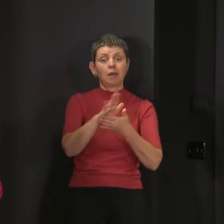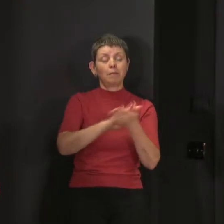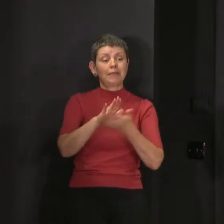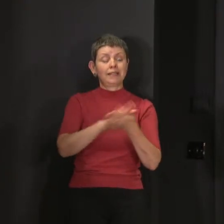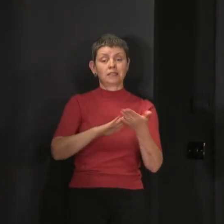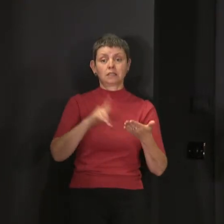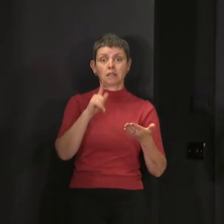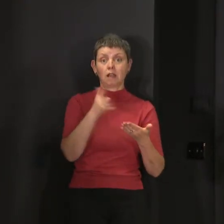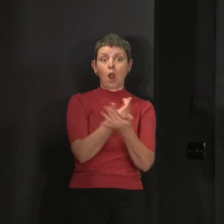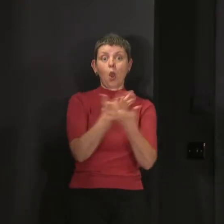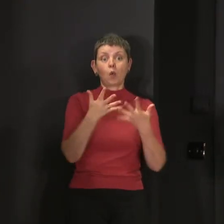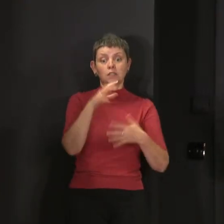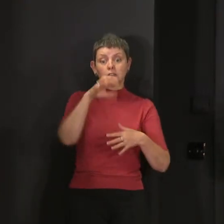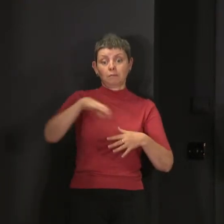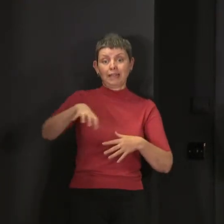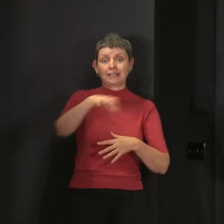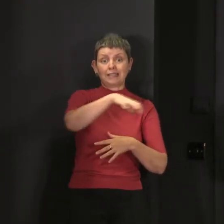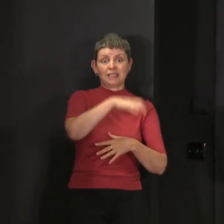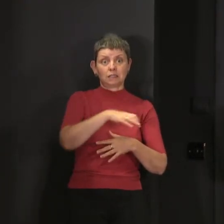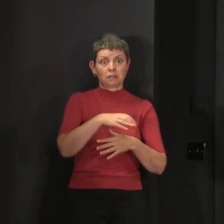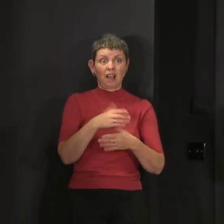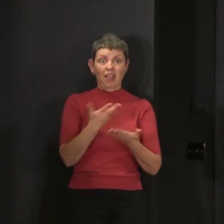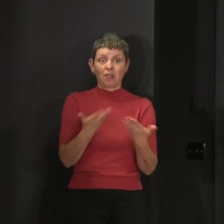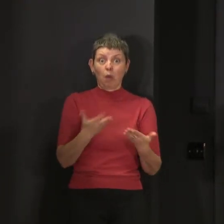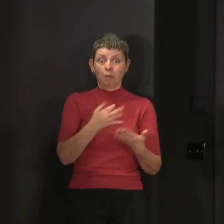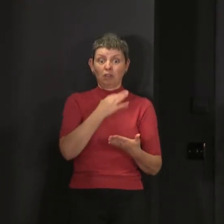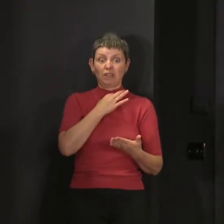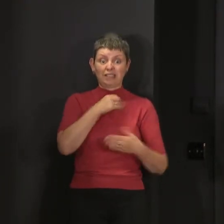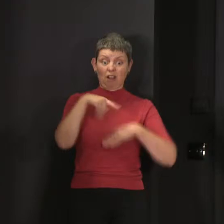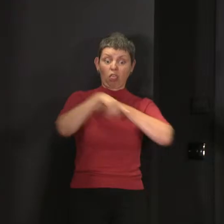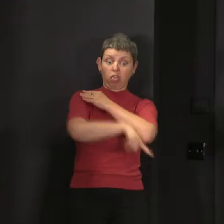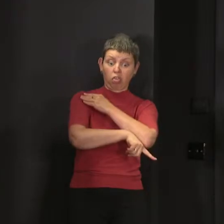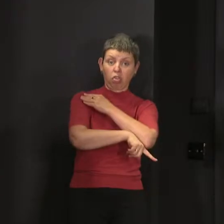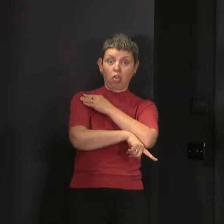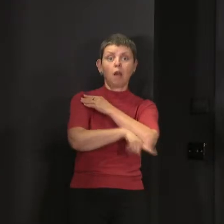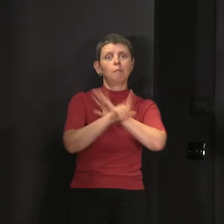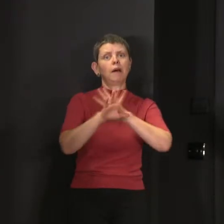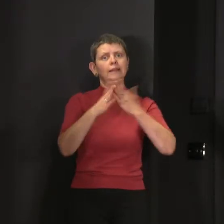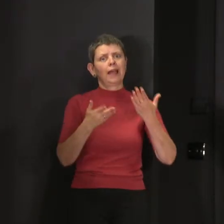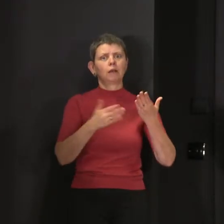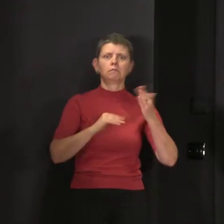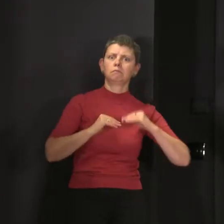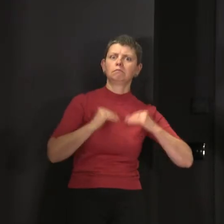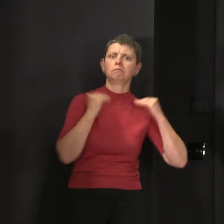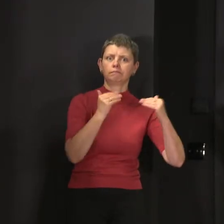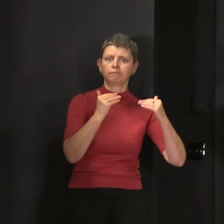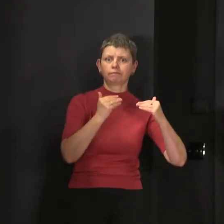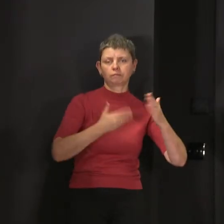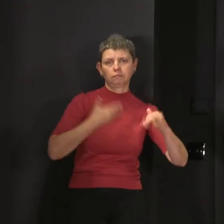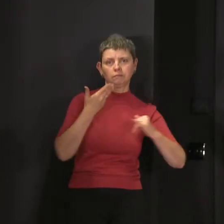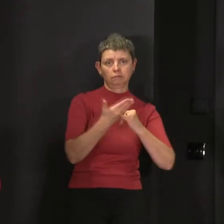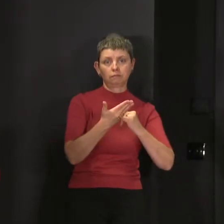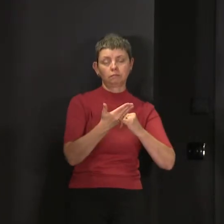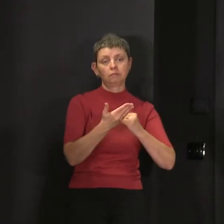for many institutions until the end of March 2021. It will allow for specialist core staff